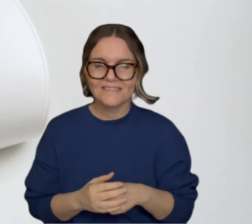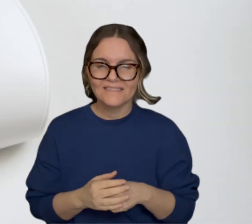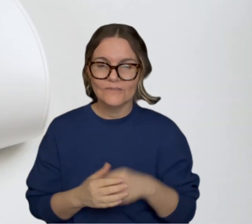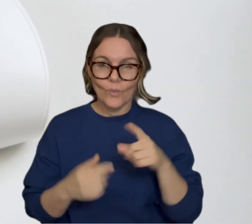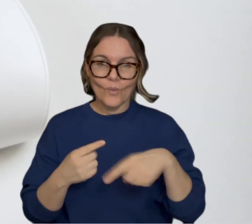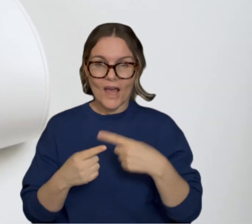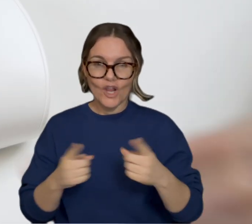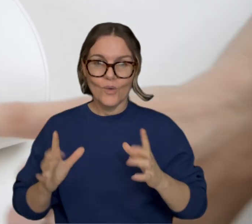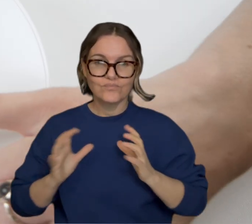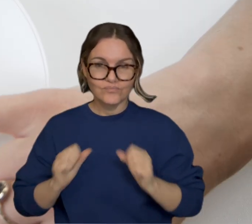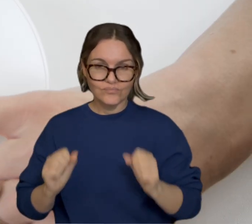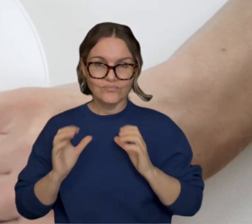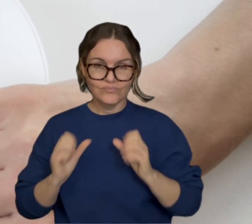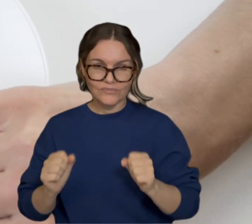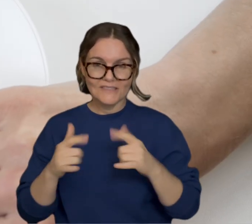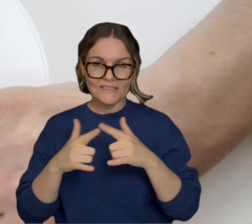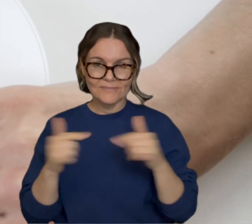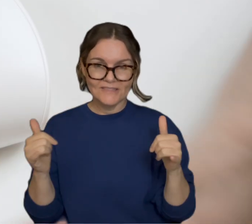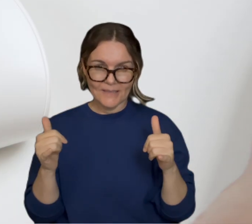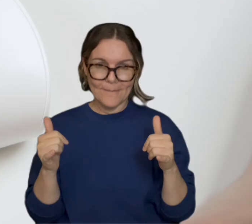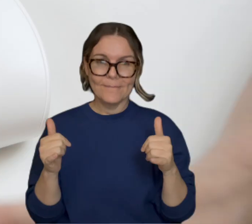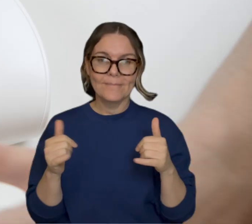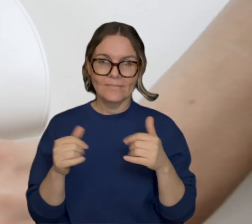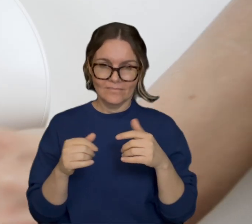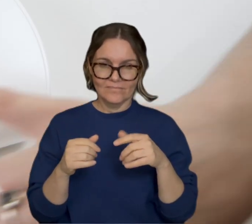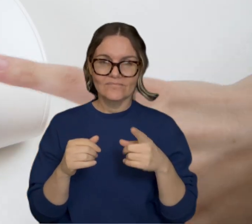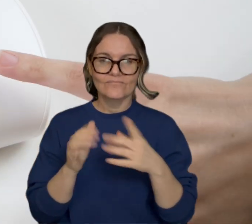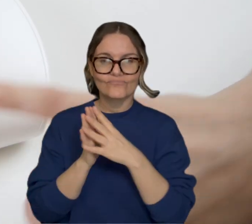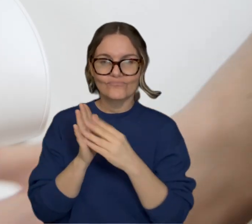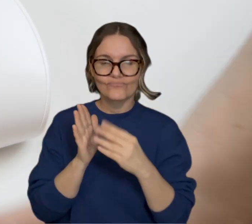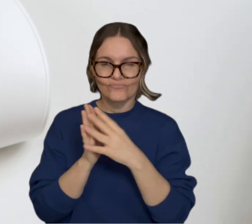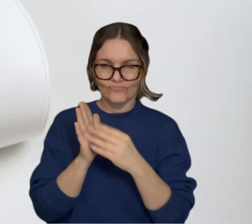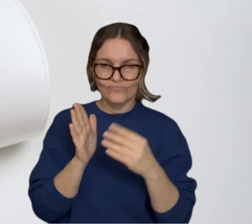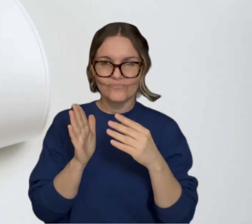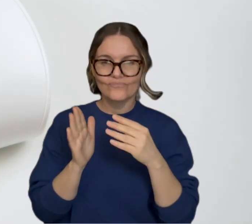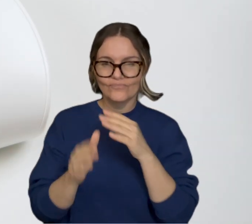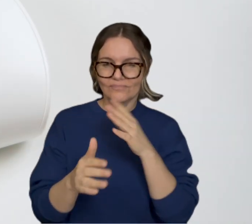the sucks per minute again are when you're in sync mode and both sides are pumping at the same level